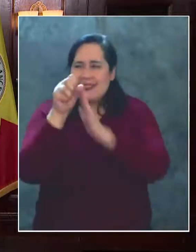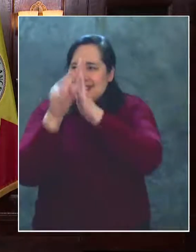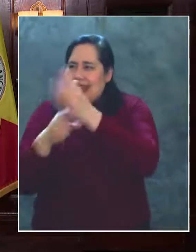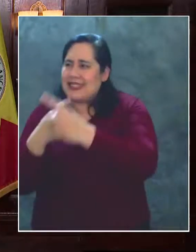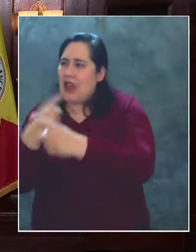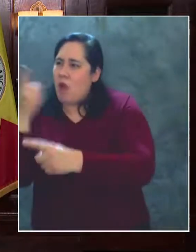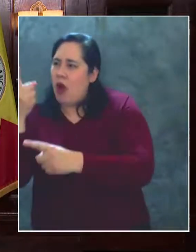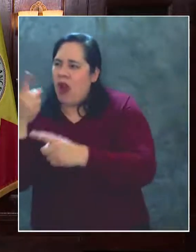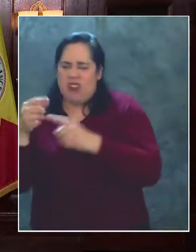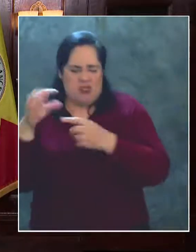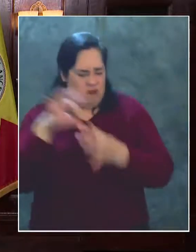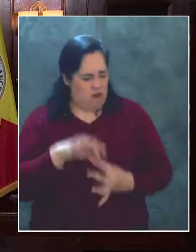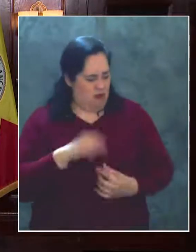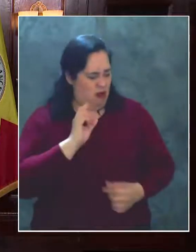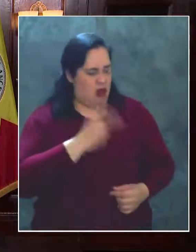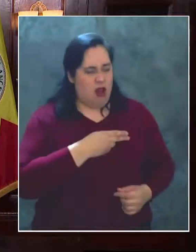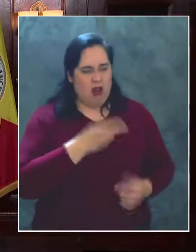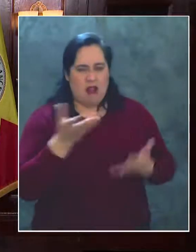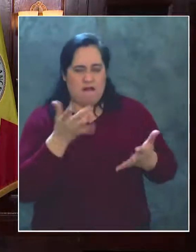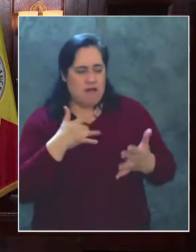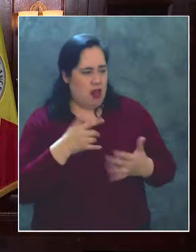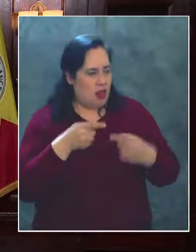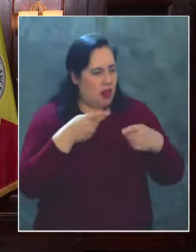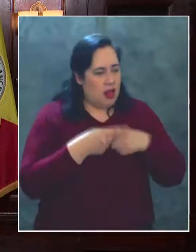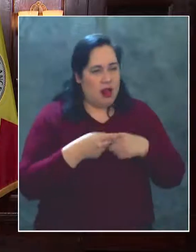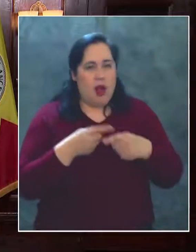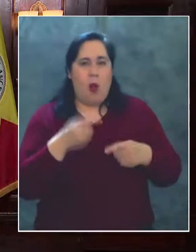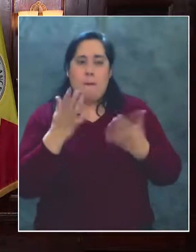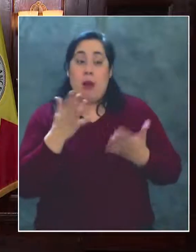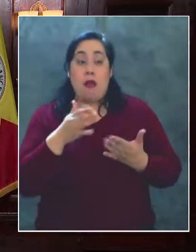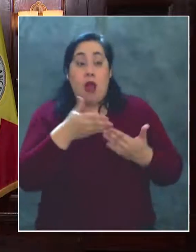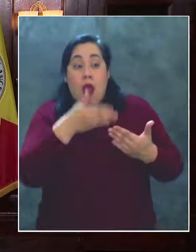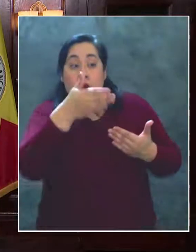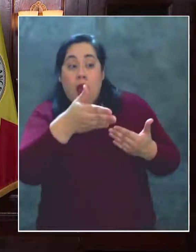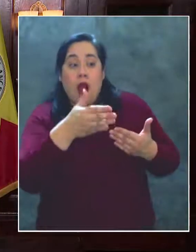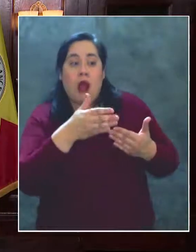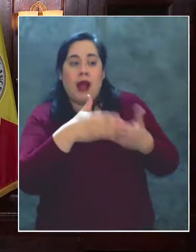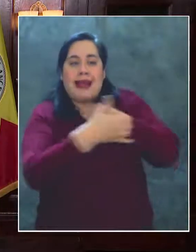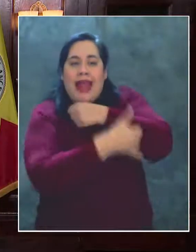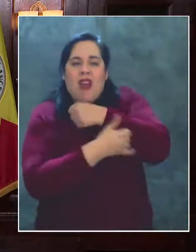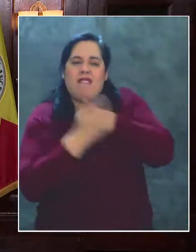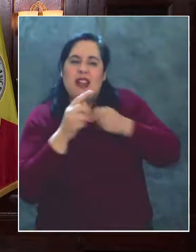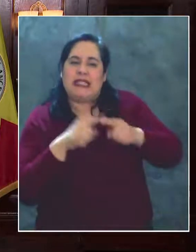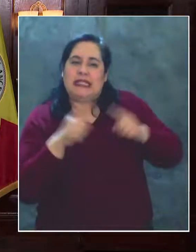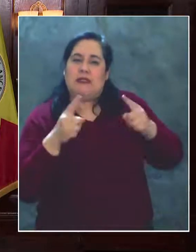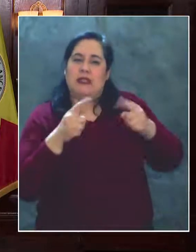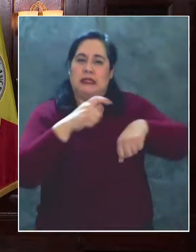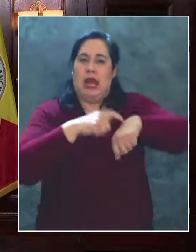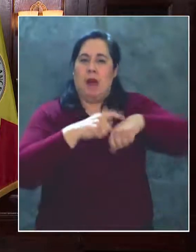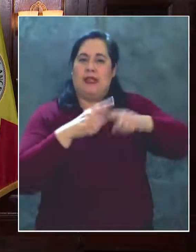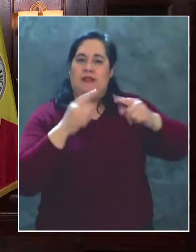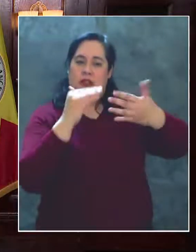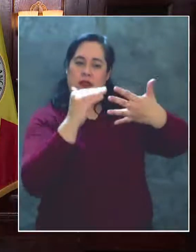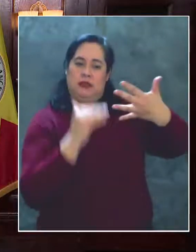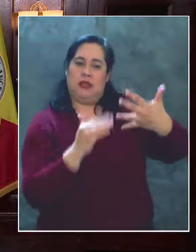DOES THAT APPLY TO US? A NEIGHBORING COUNTY, WHO MAY